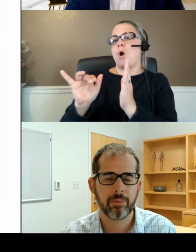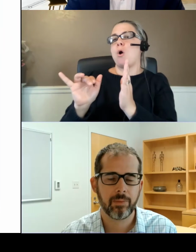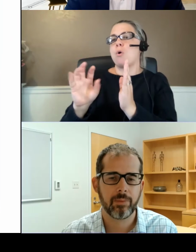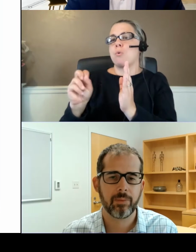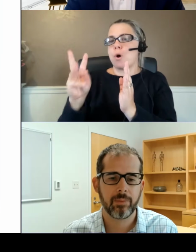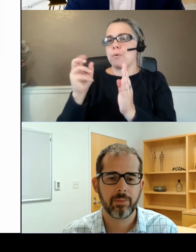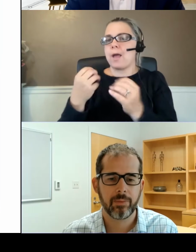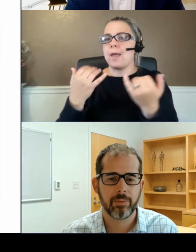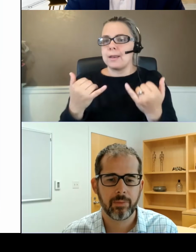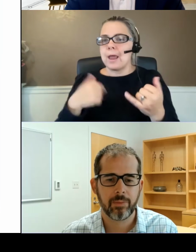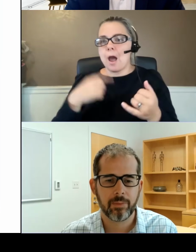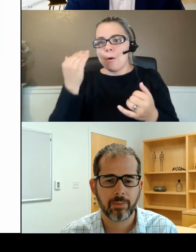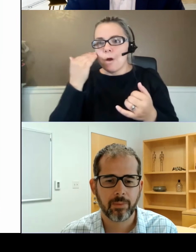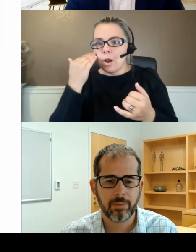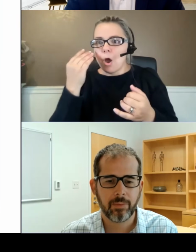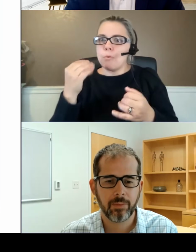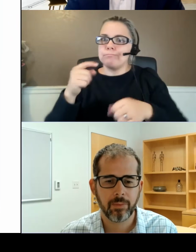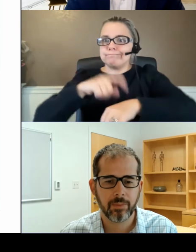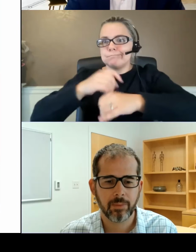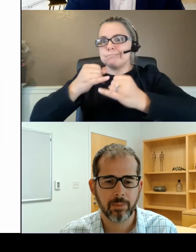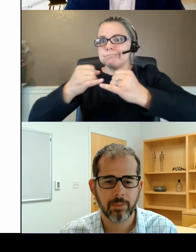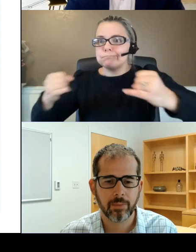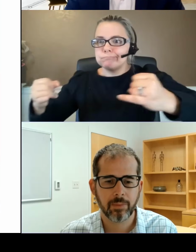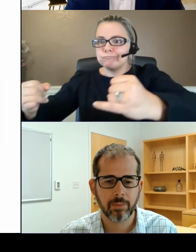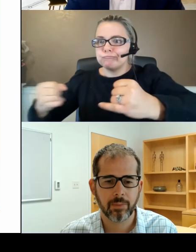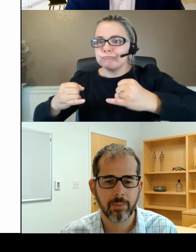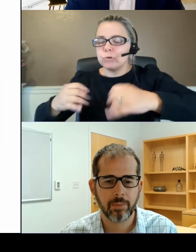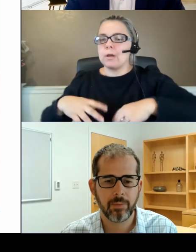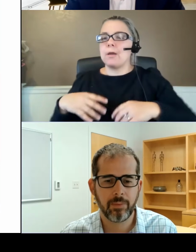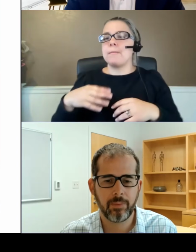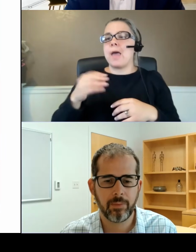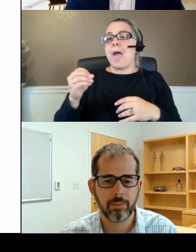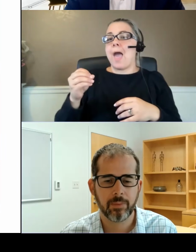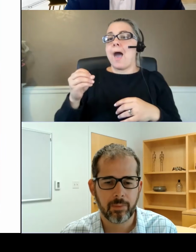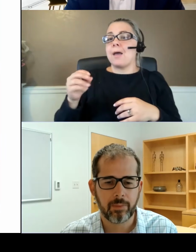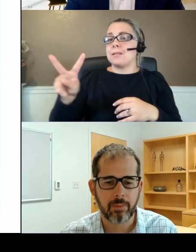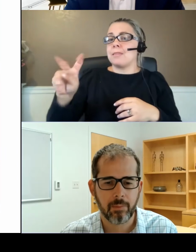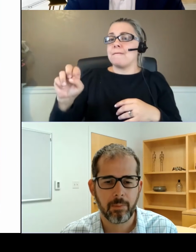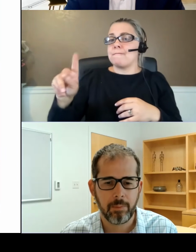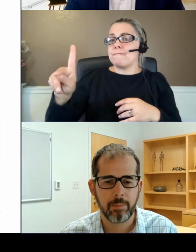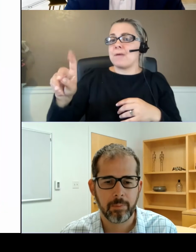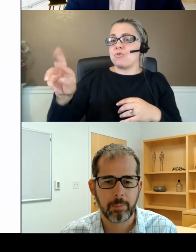and we know that the vendor is now taking stock of what's inaccessible about their product. I would,